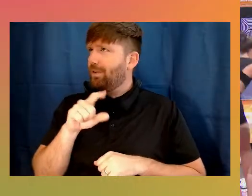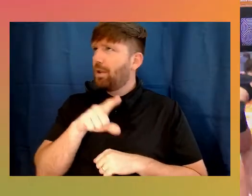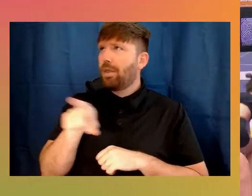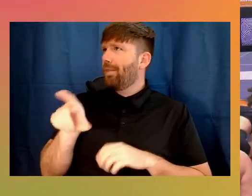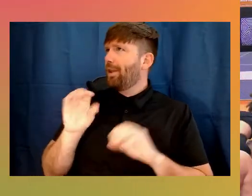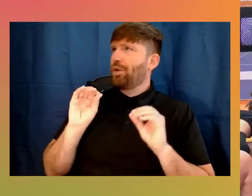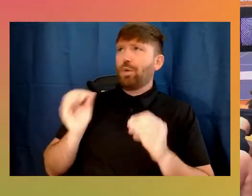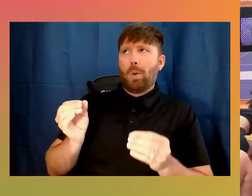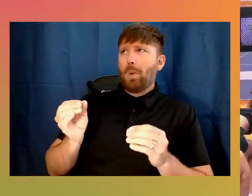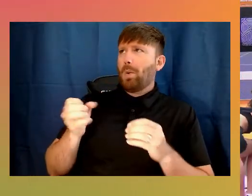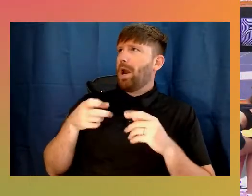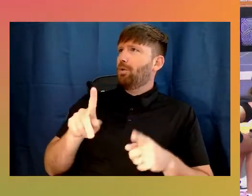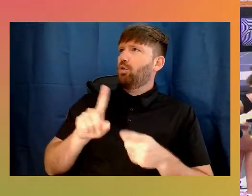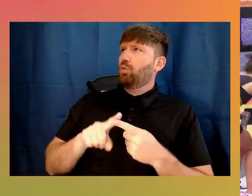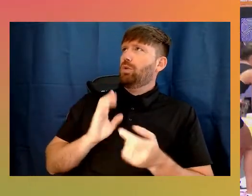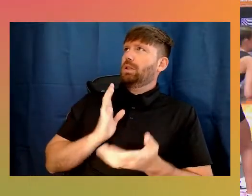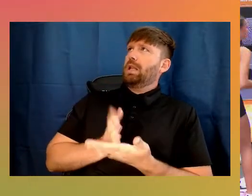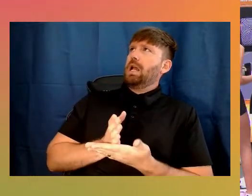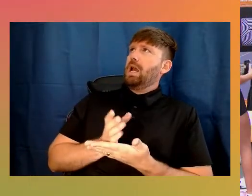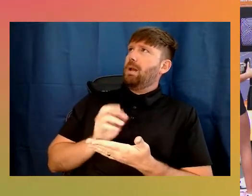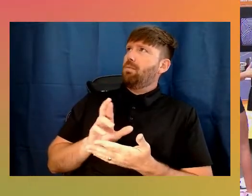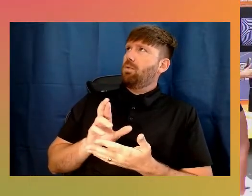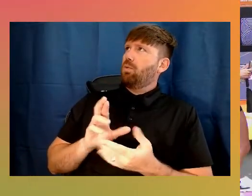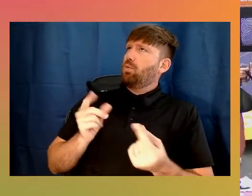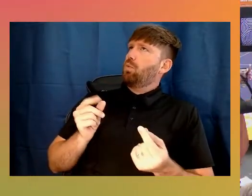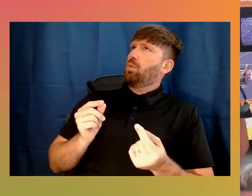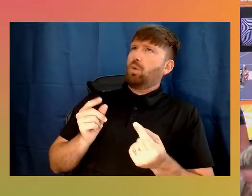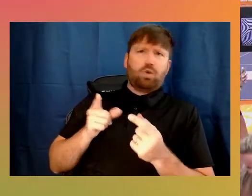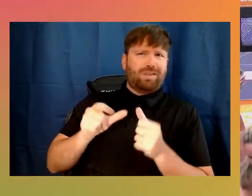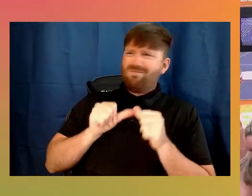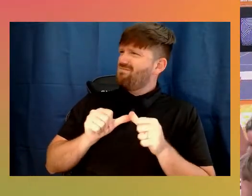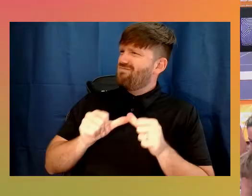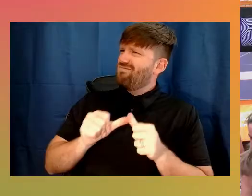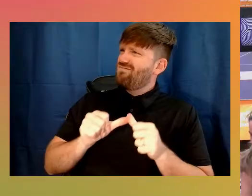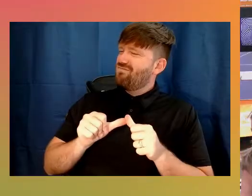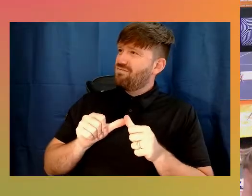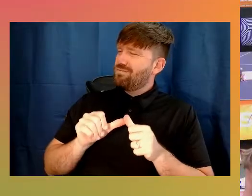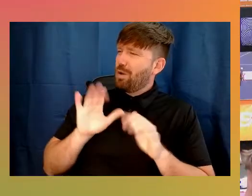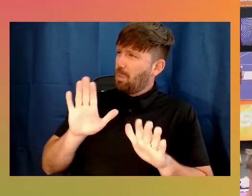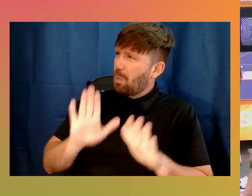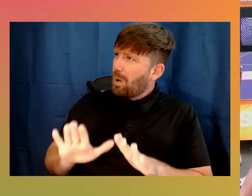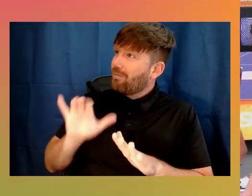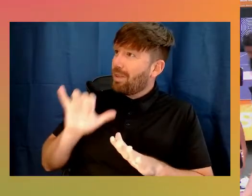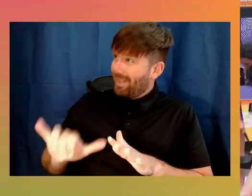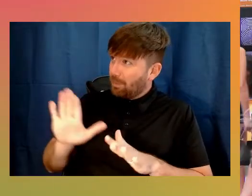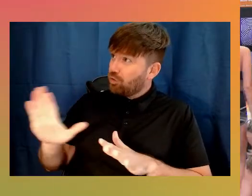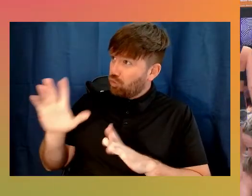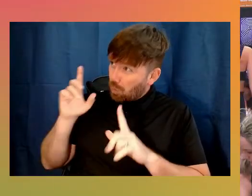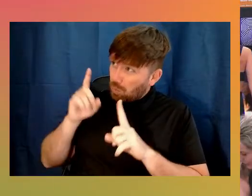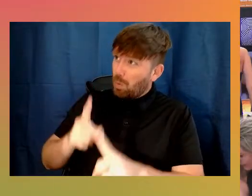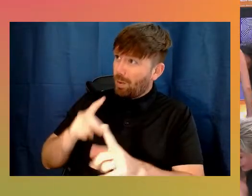YOU KEPT THEM MOVING. I KNOW, I DID, DIDN'T I?